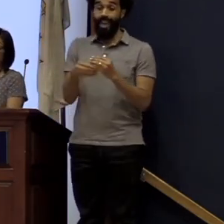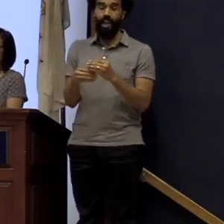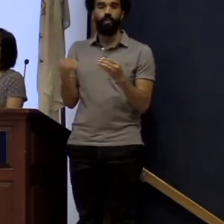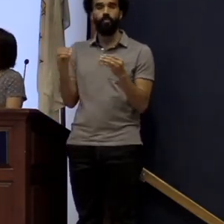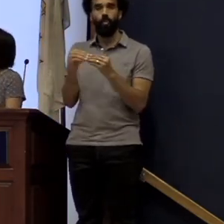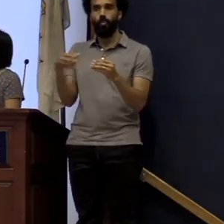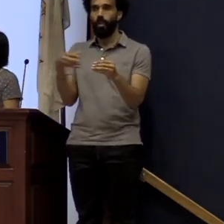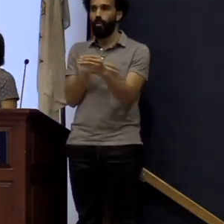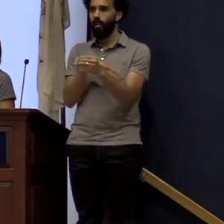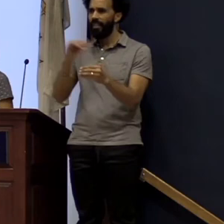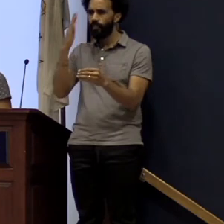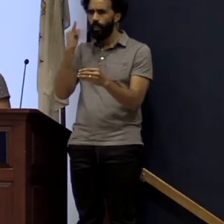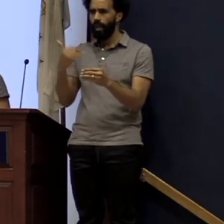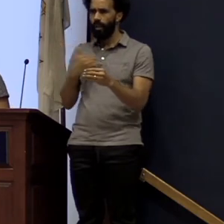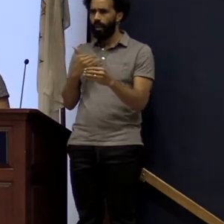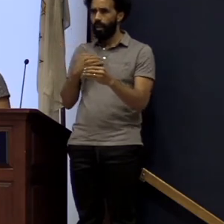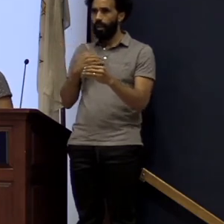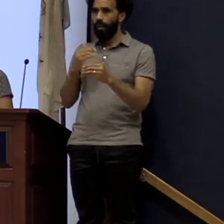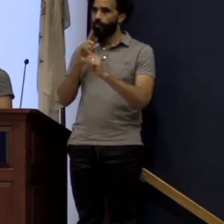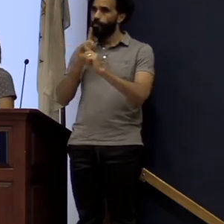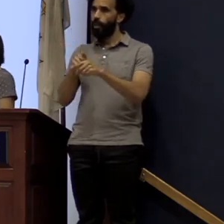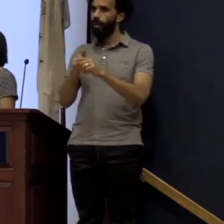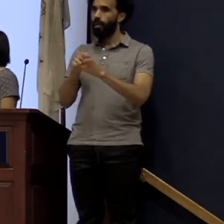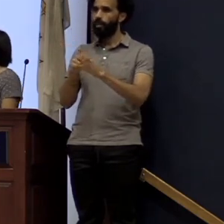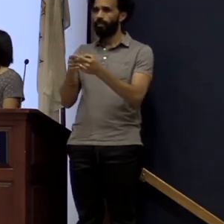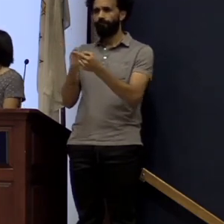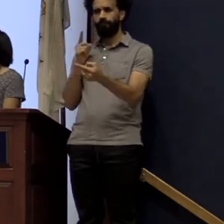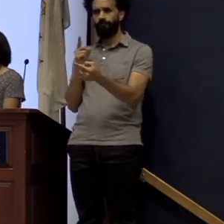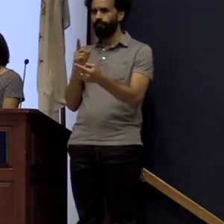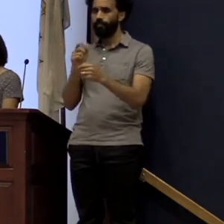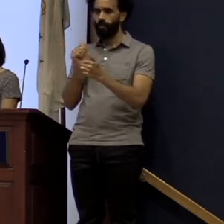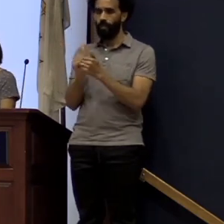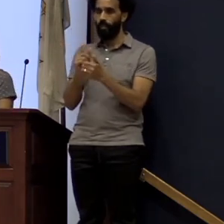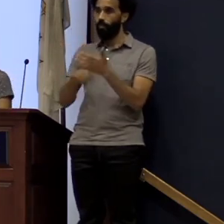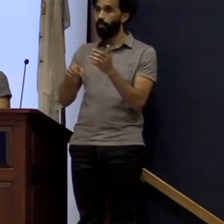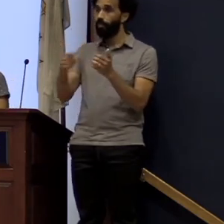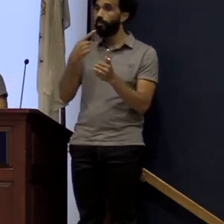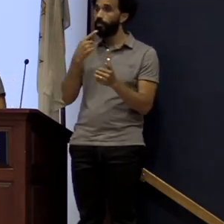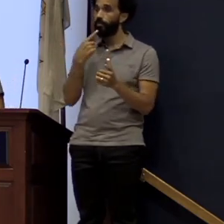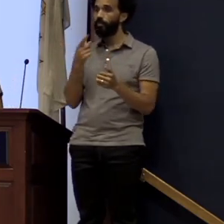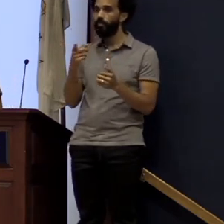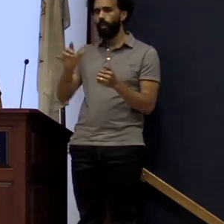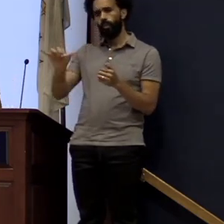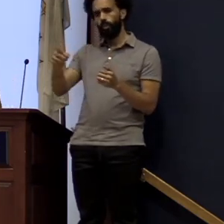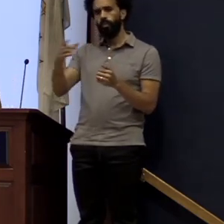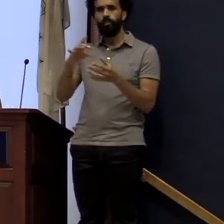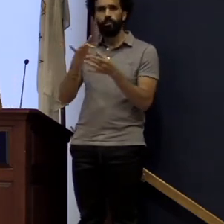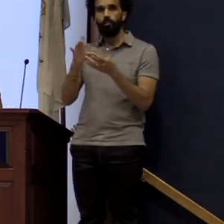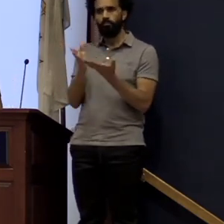I also would push back on this being cursory or slide and justfor me for show